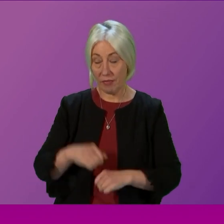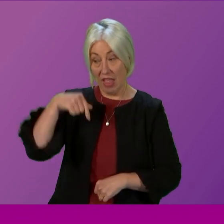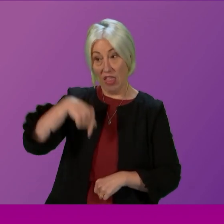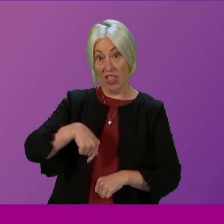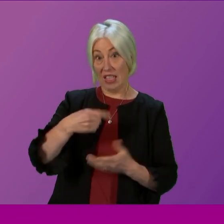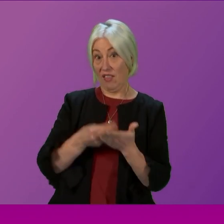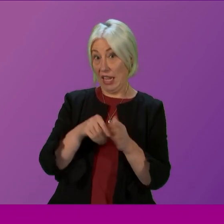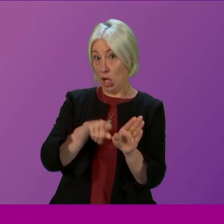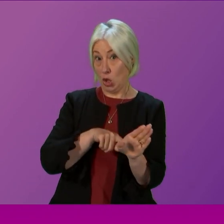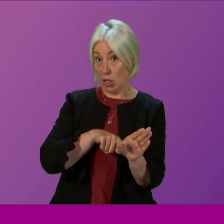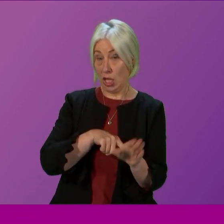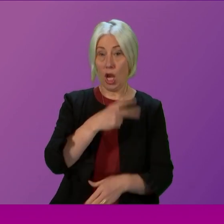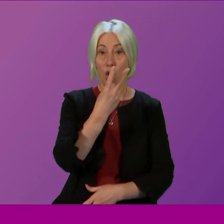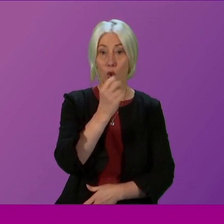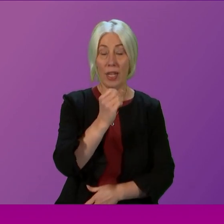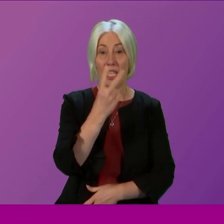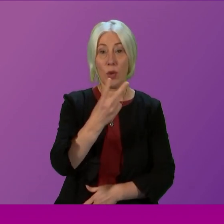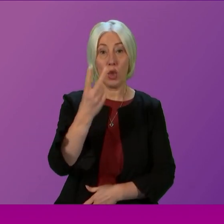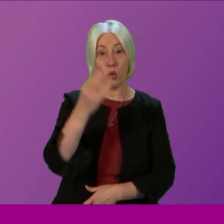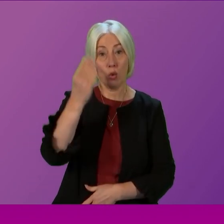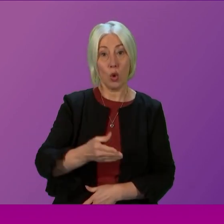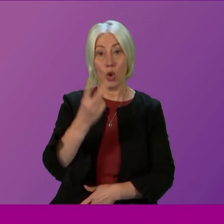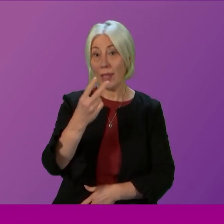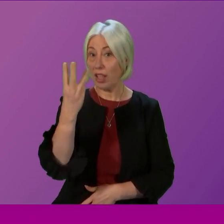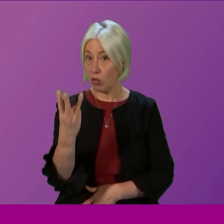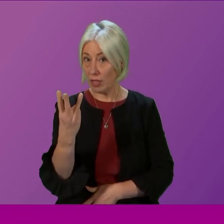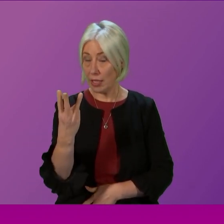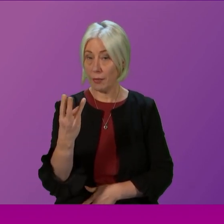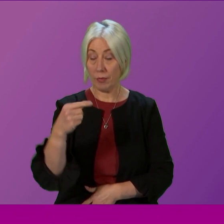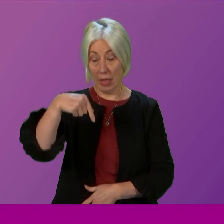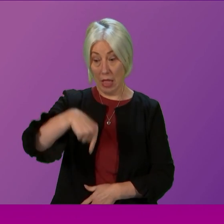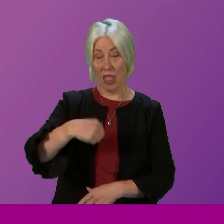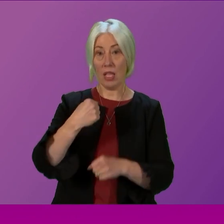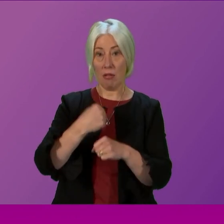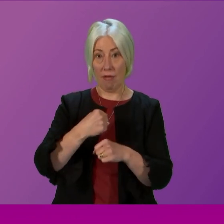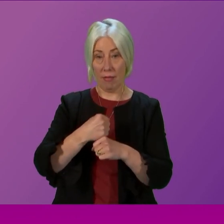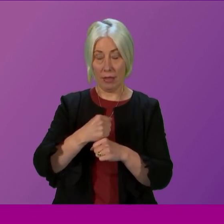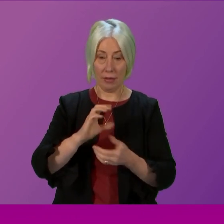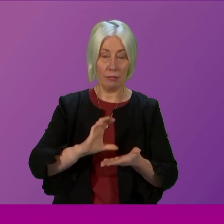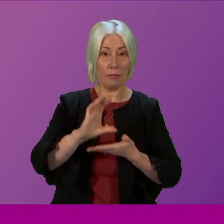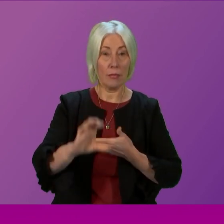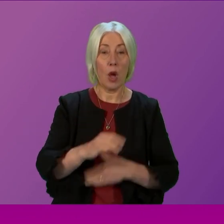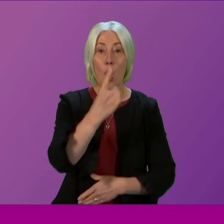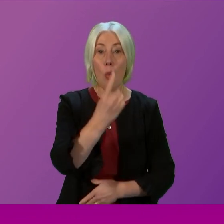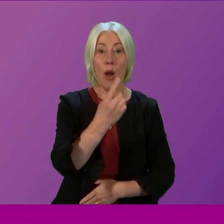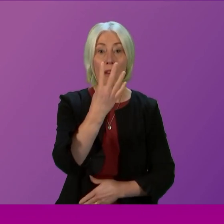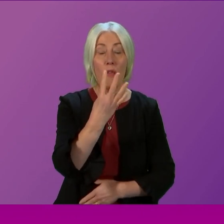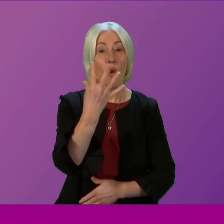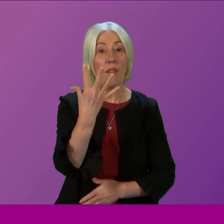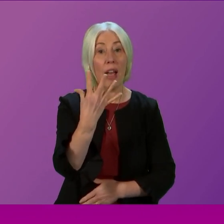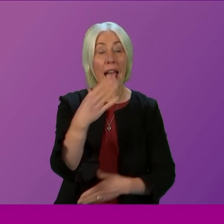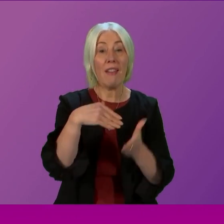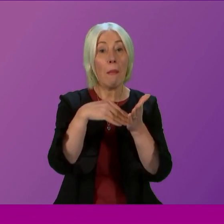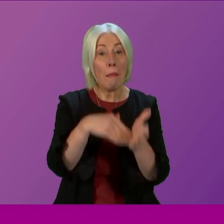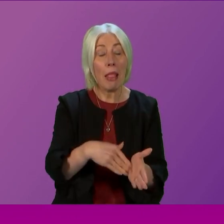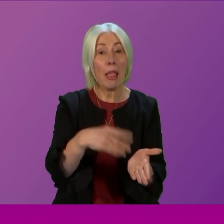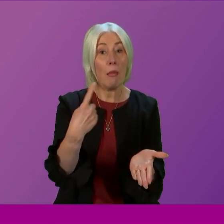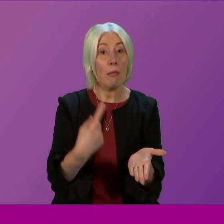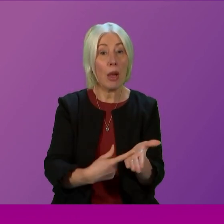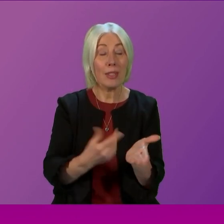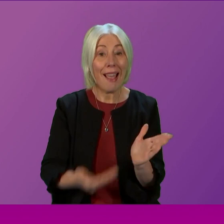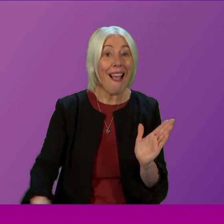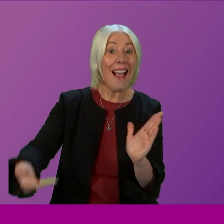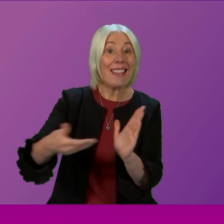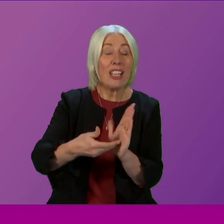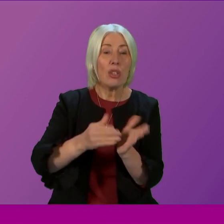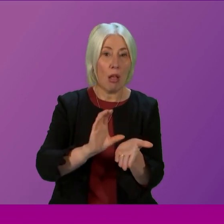year, 2022-23, the Government provided £145 million of additional funding to